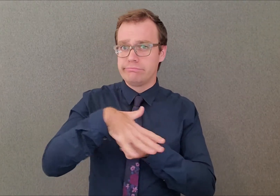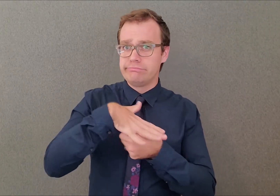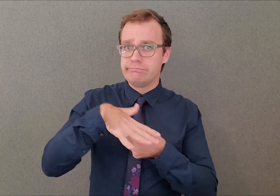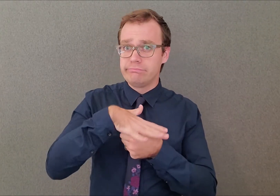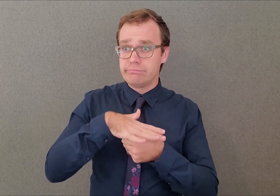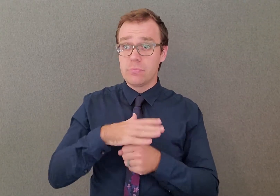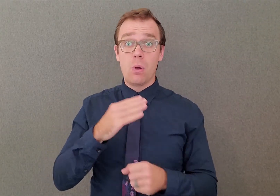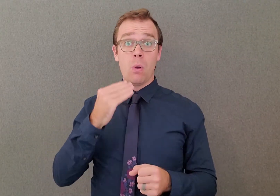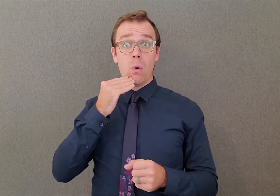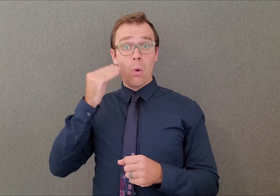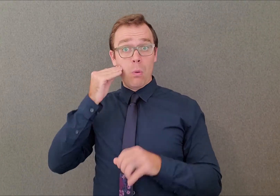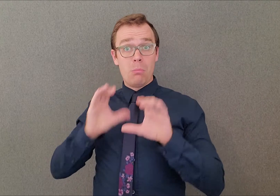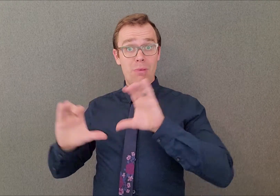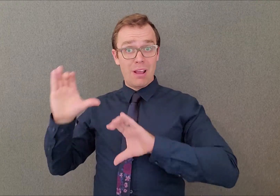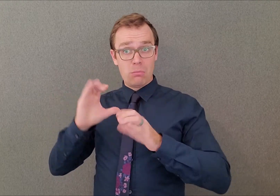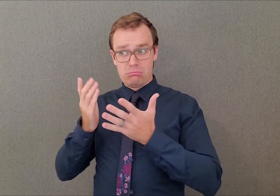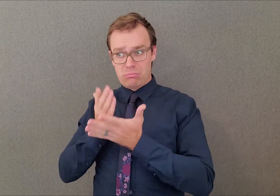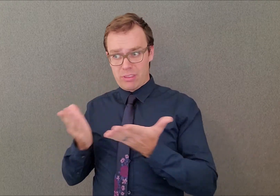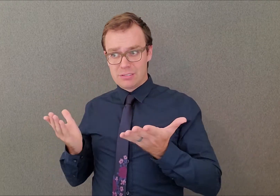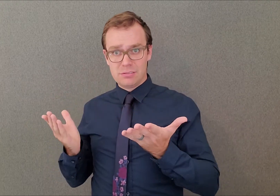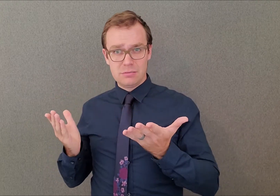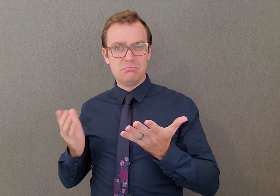Household chemical product information.